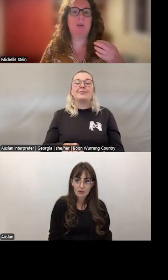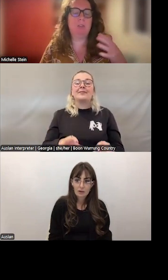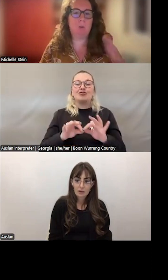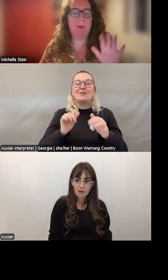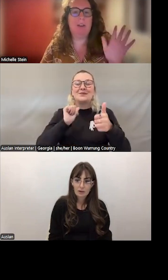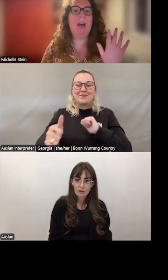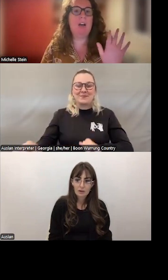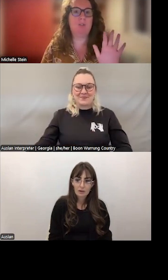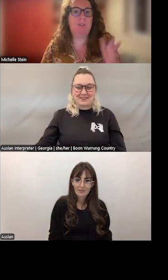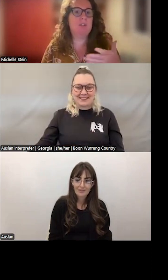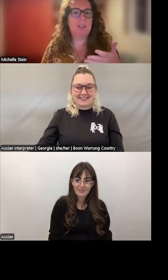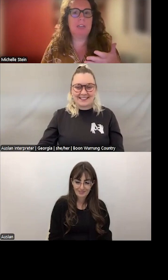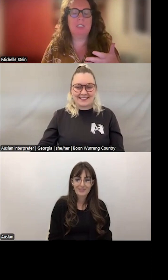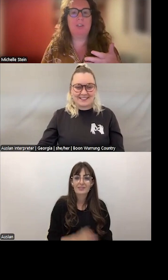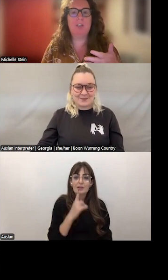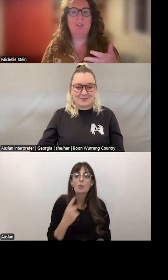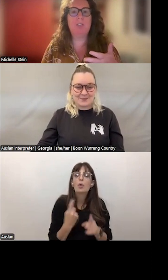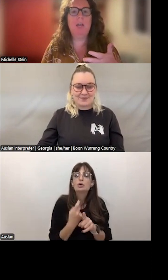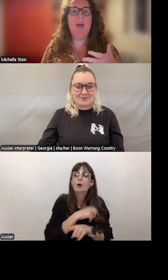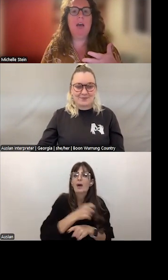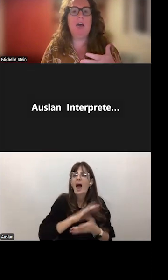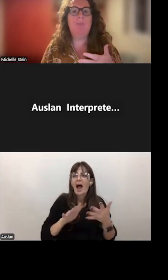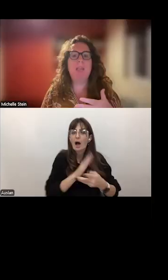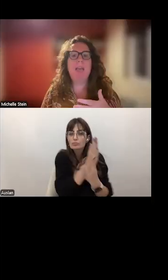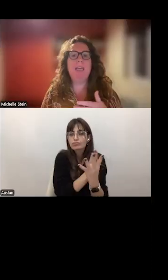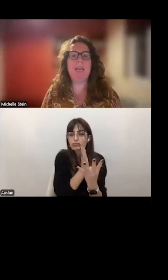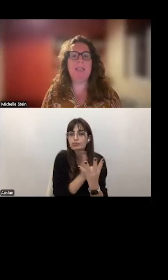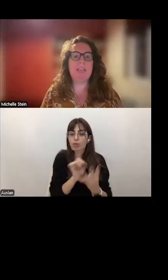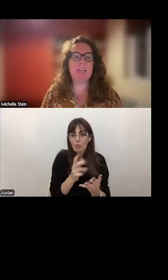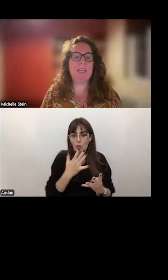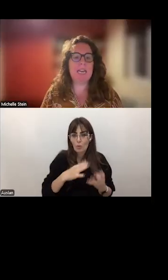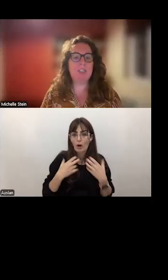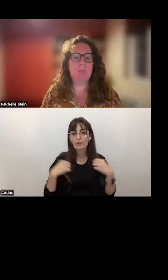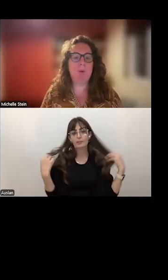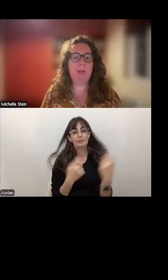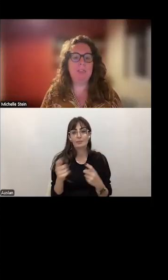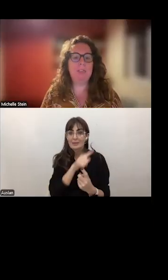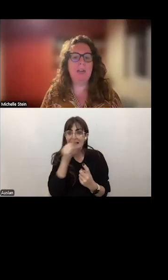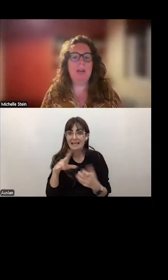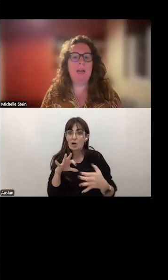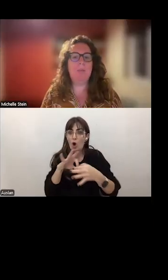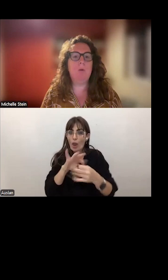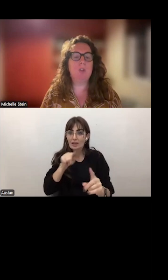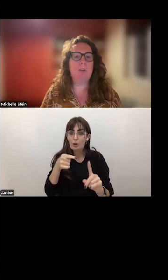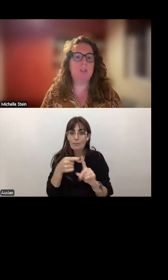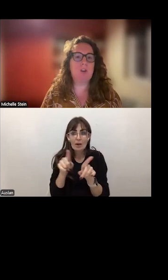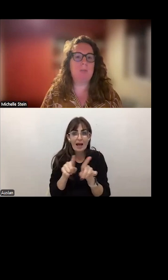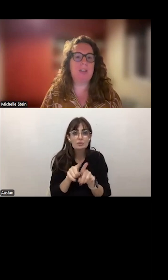we talk about how to filter individuals. The connection point. That is also a drop-down